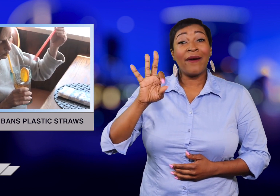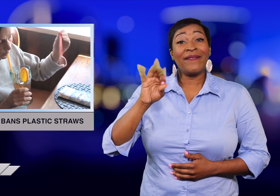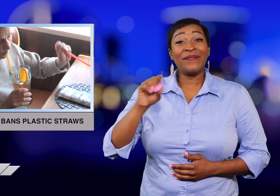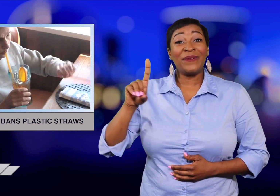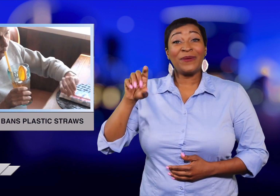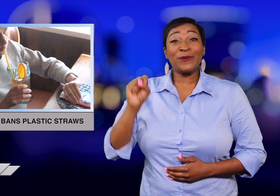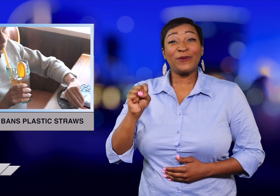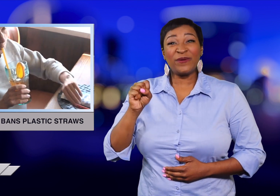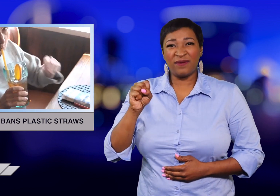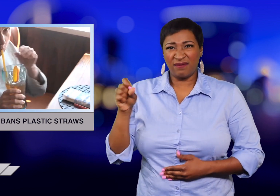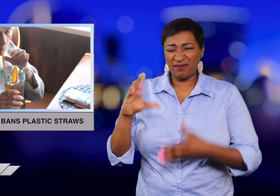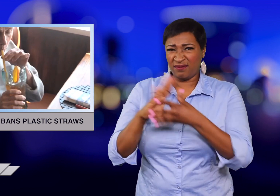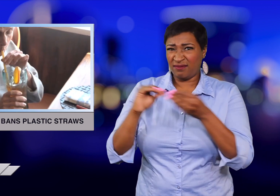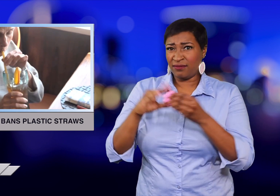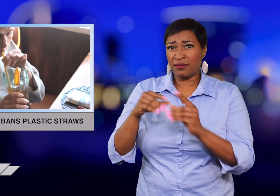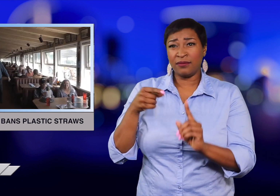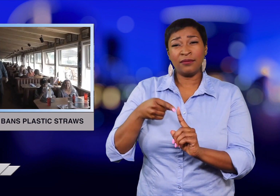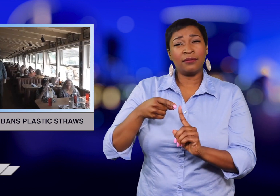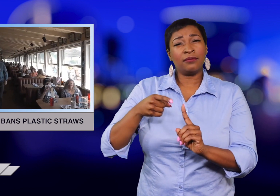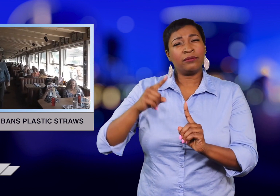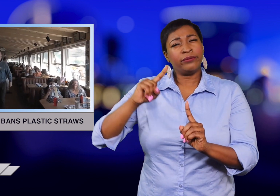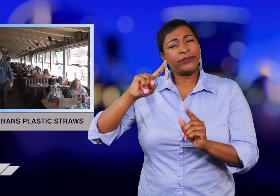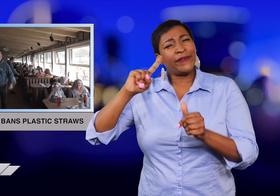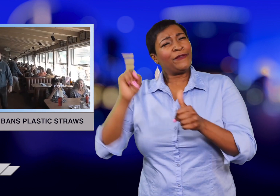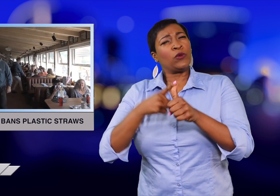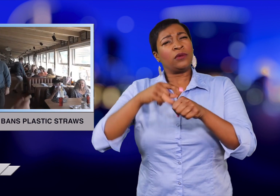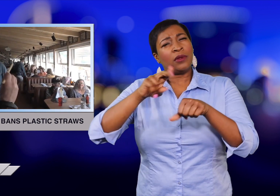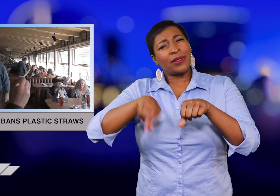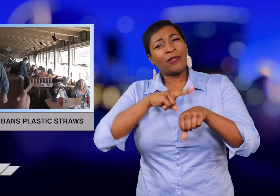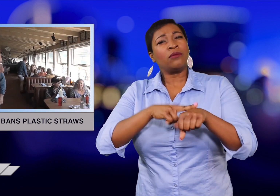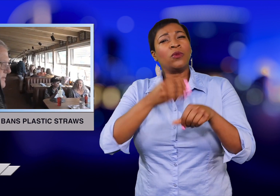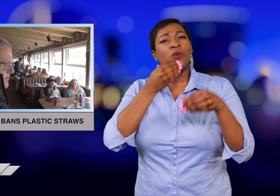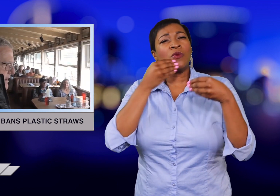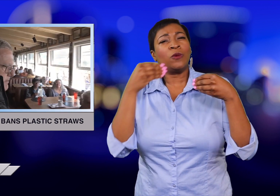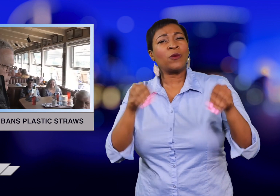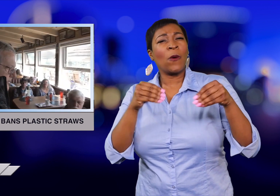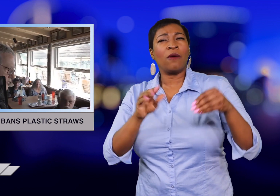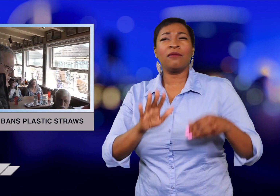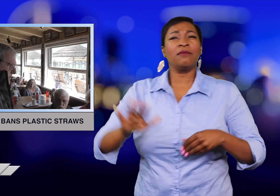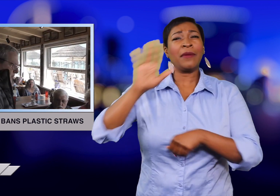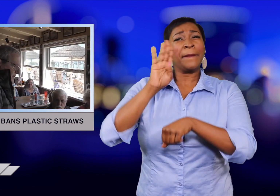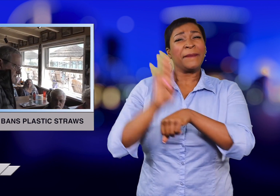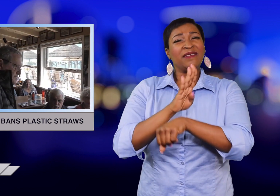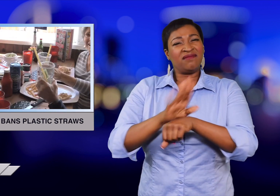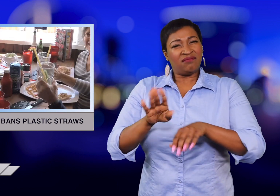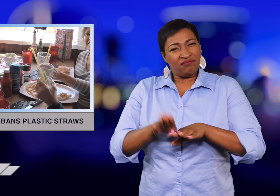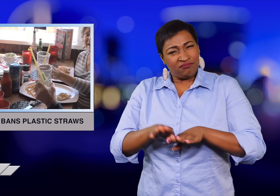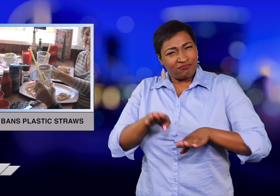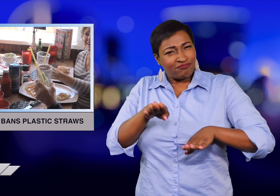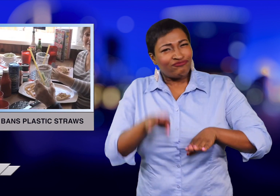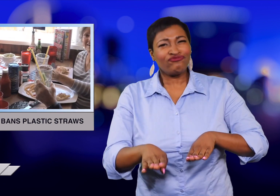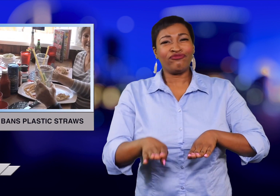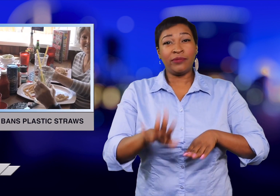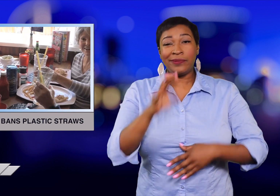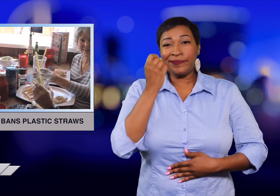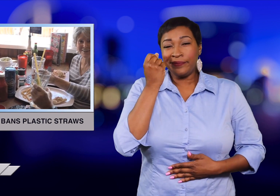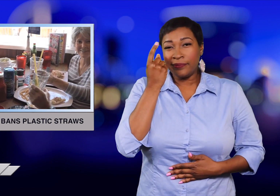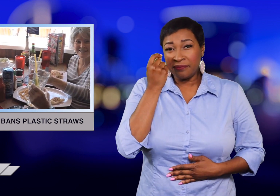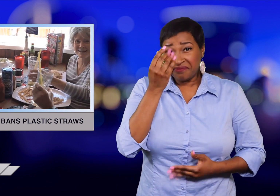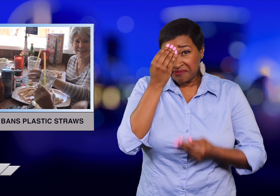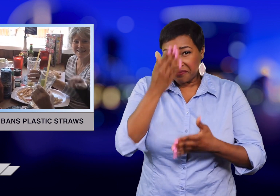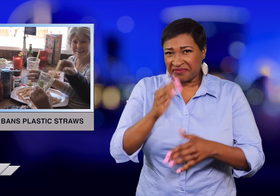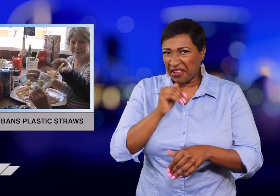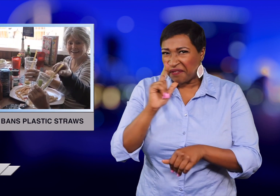Whole Foods claims to be the first national grocery chain to take this step.